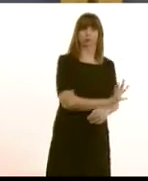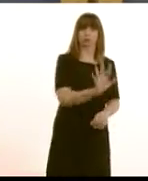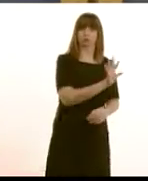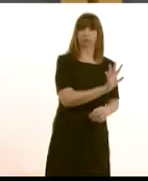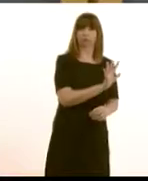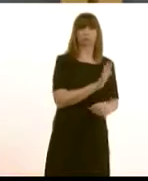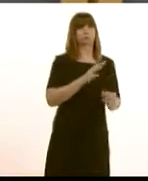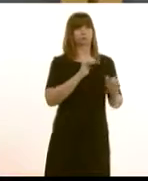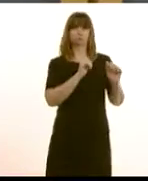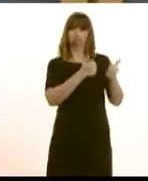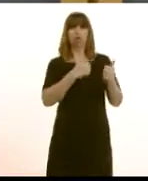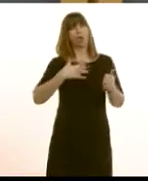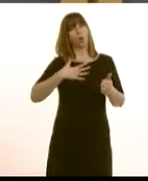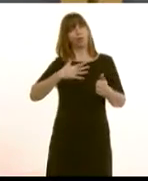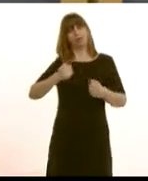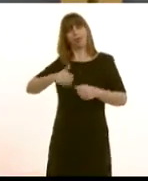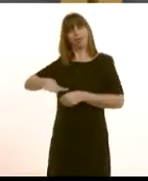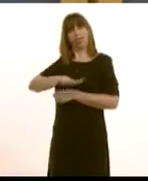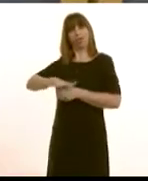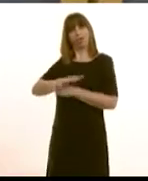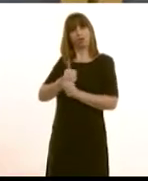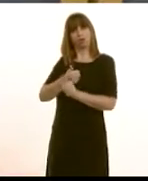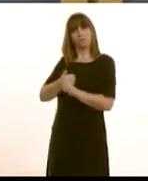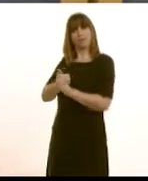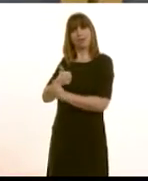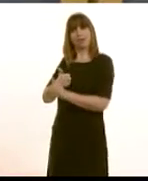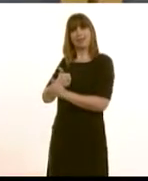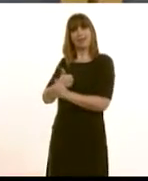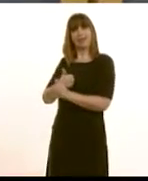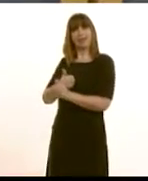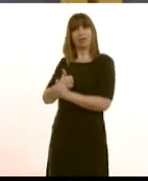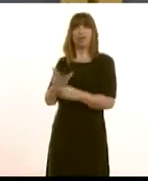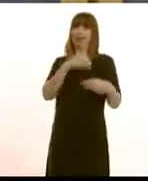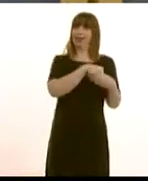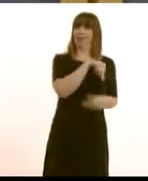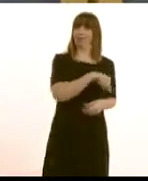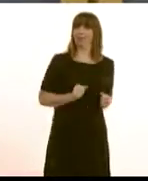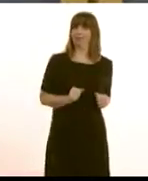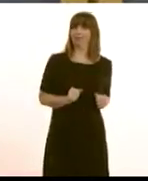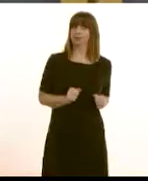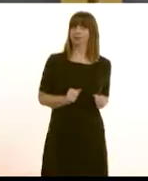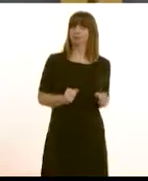companies in my constituency amongst that 100. How will you be raising awareness of